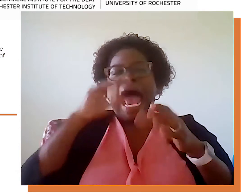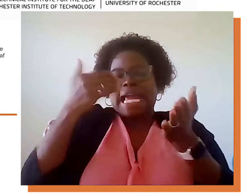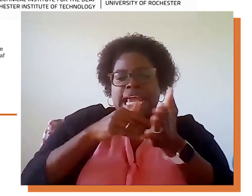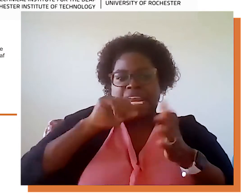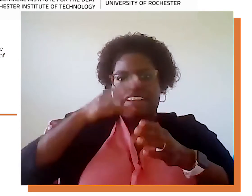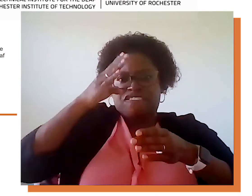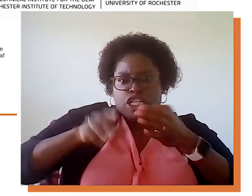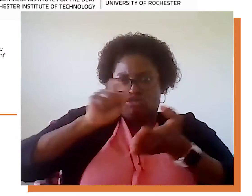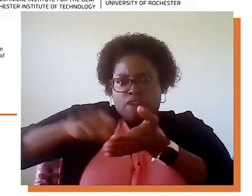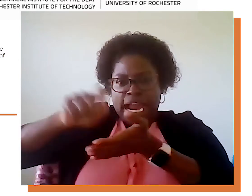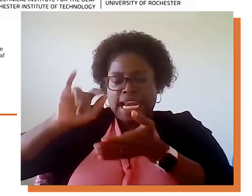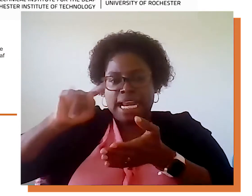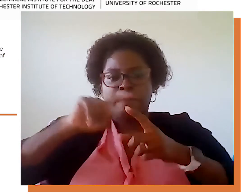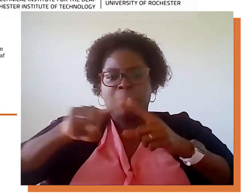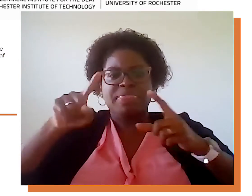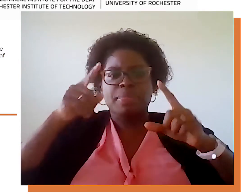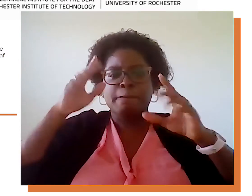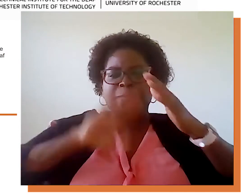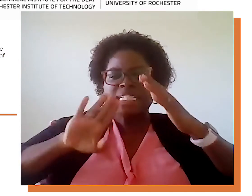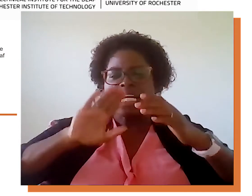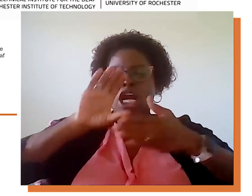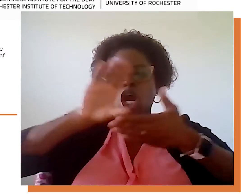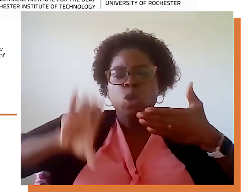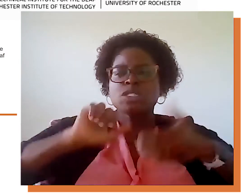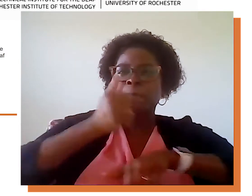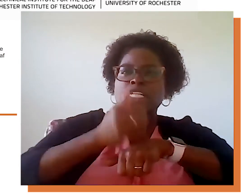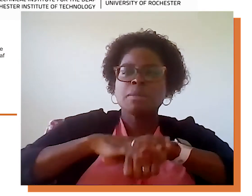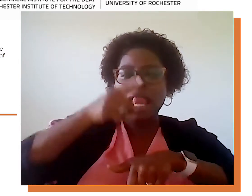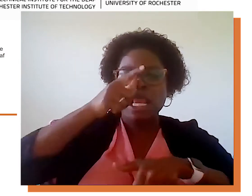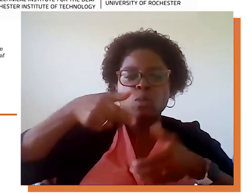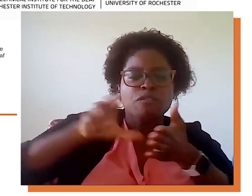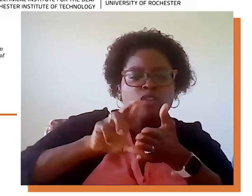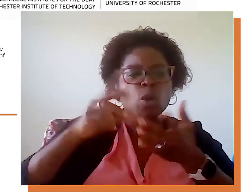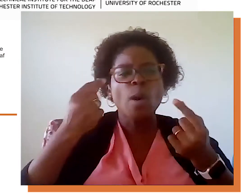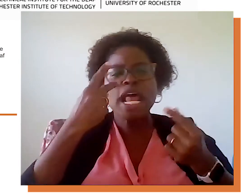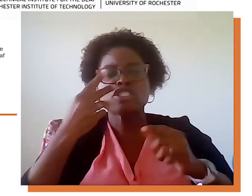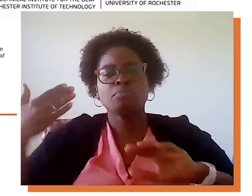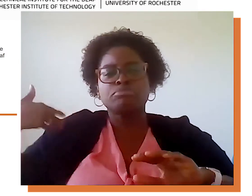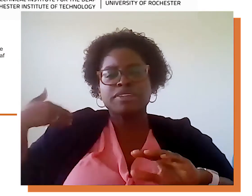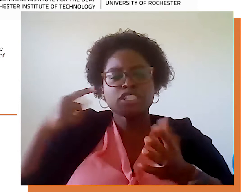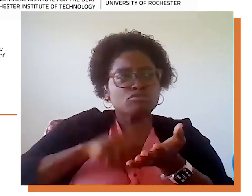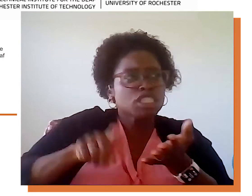So...and again, I haven't finished writing all of the results, but based on my literature review,